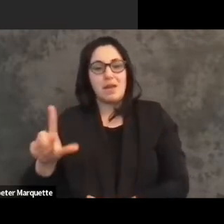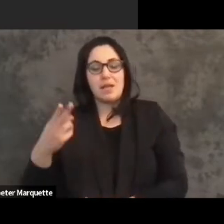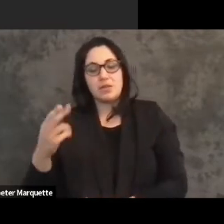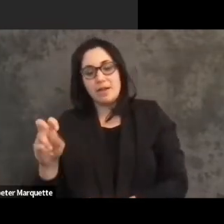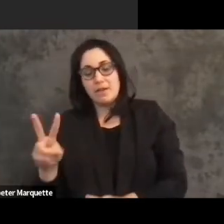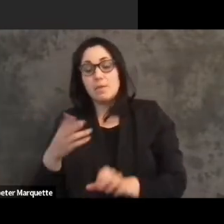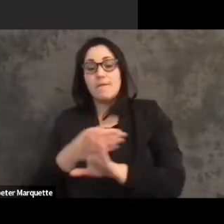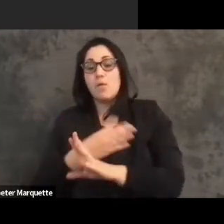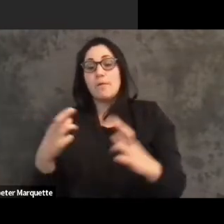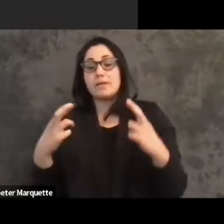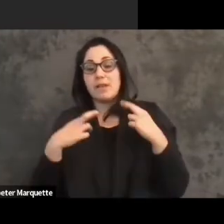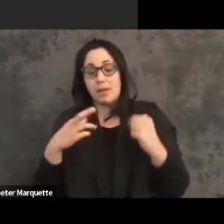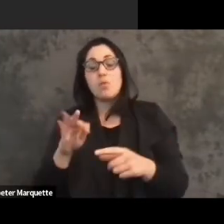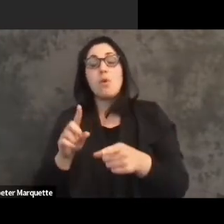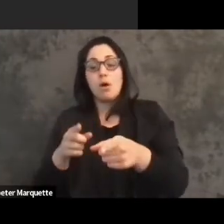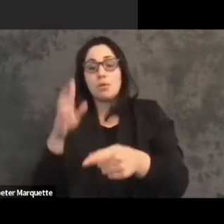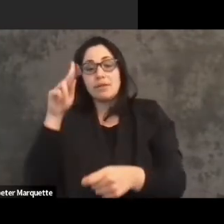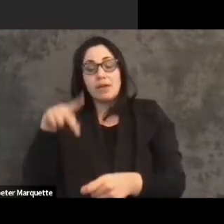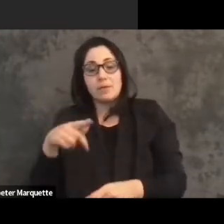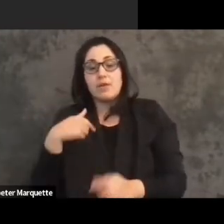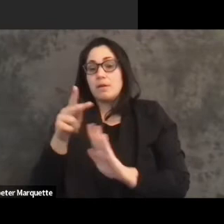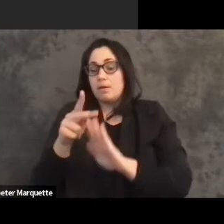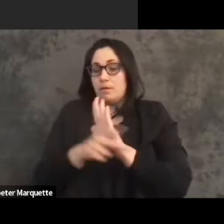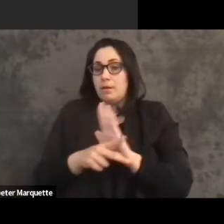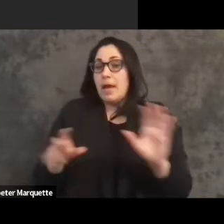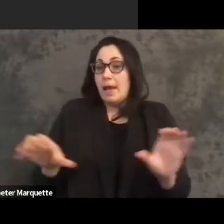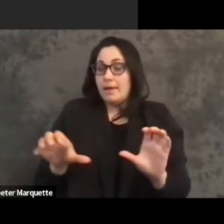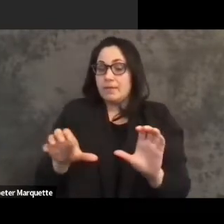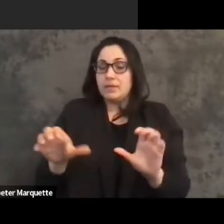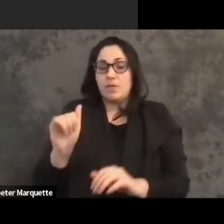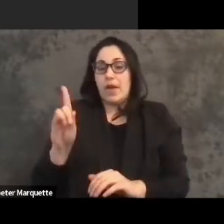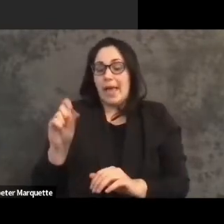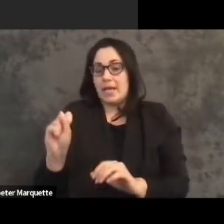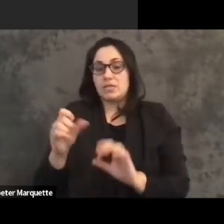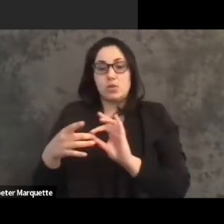as the chair of the steering committee of the US People Living With HIV Caucus. Prior